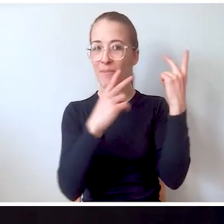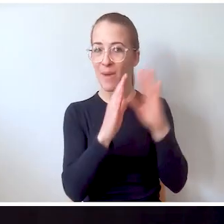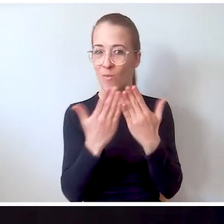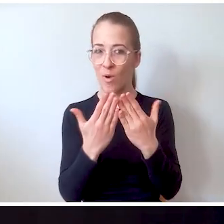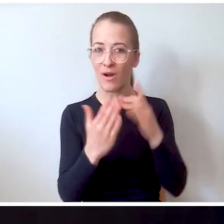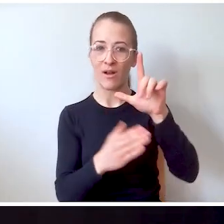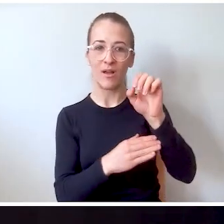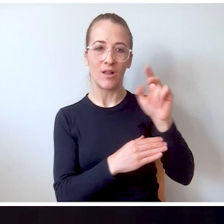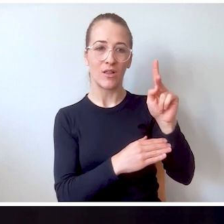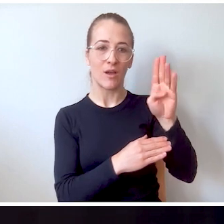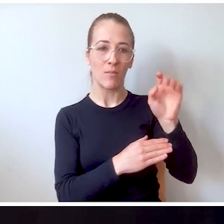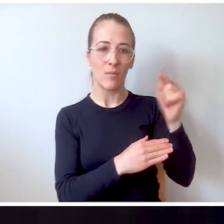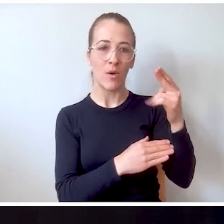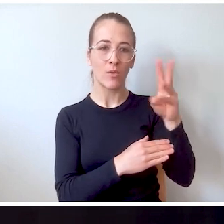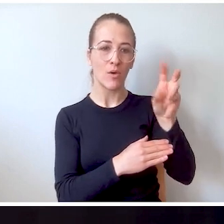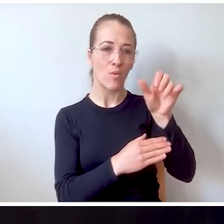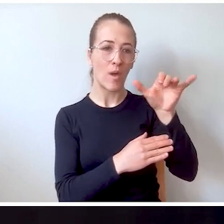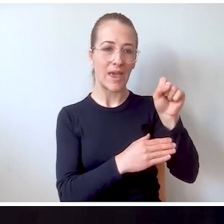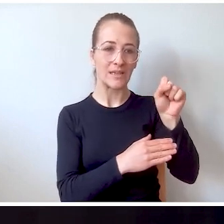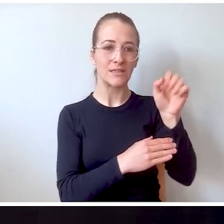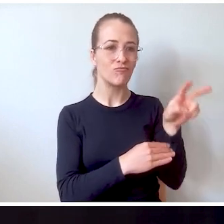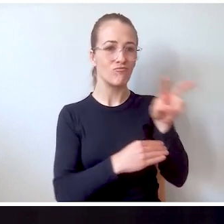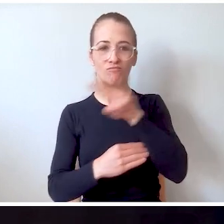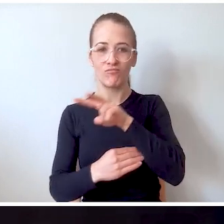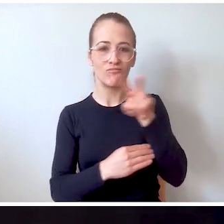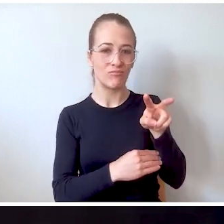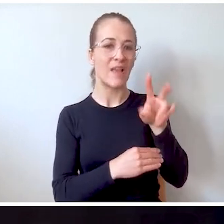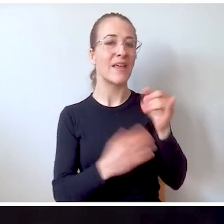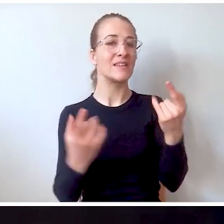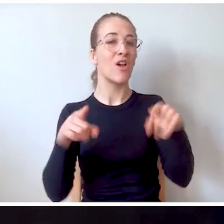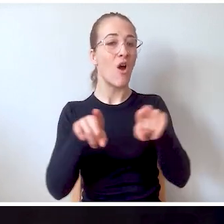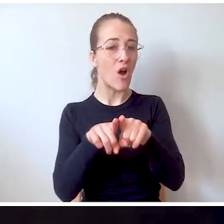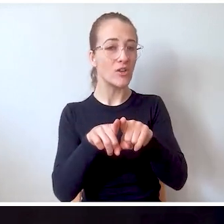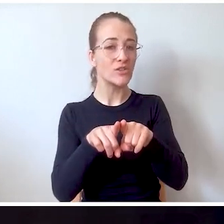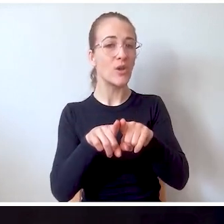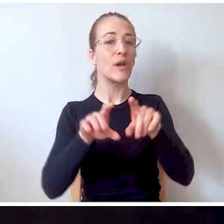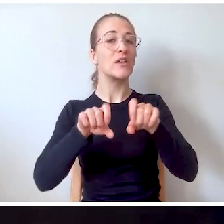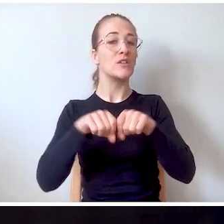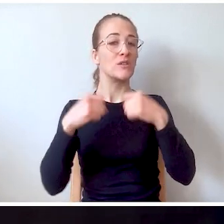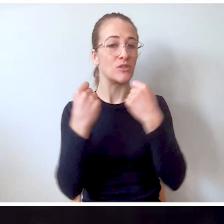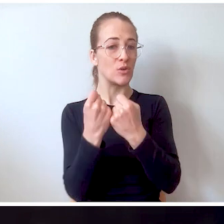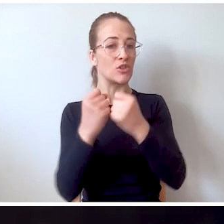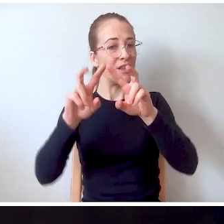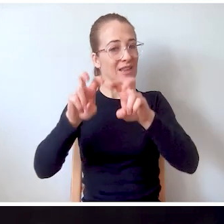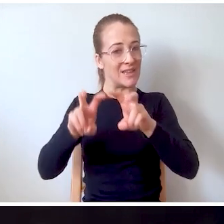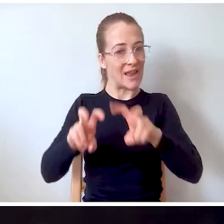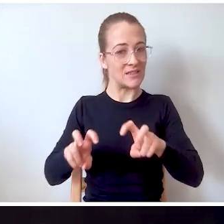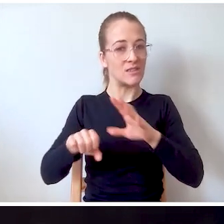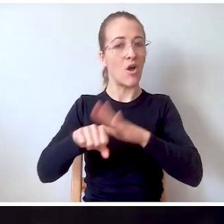And this publication, as I understand it, also acts as a sociological analysis on public policy